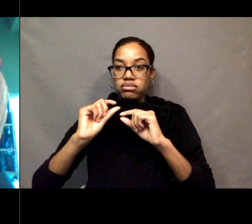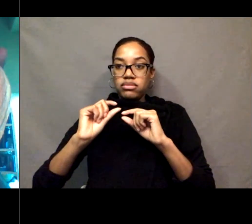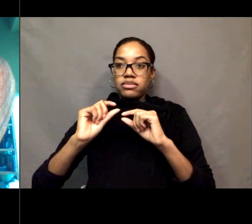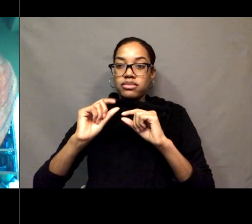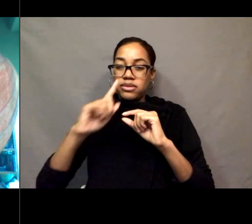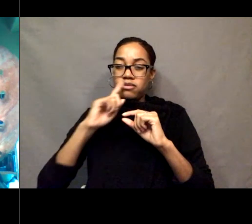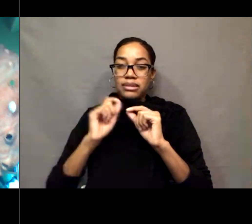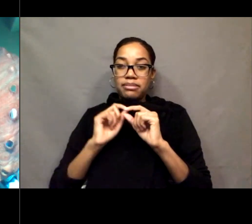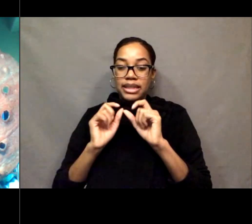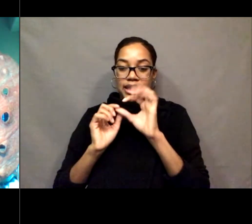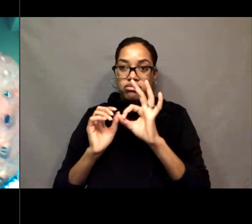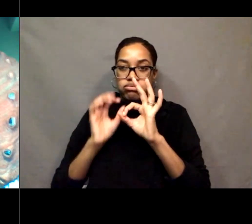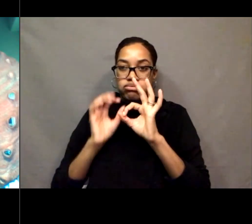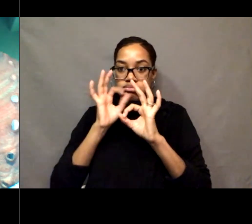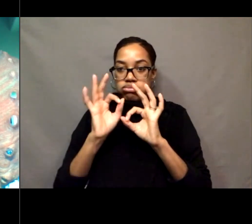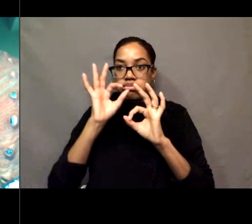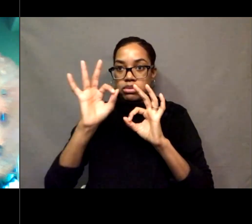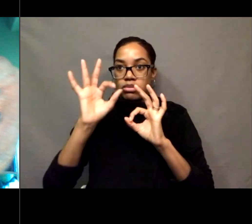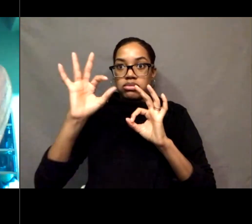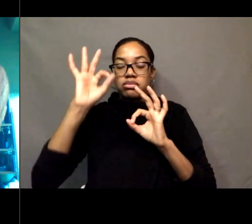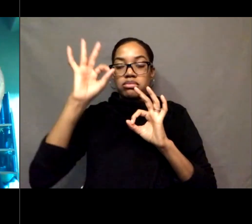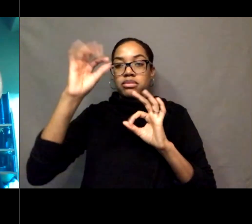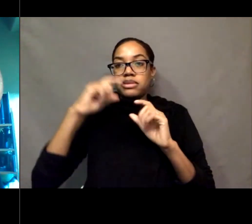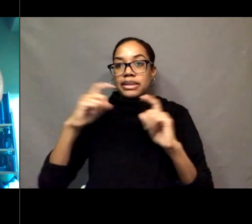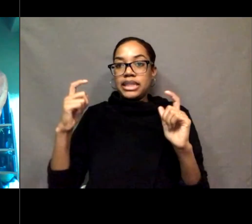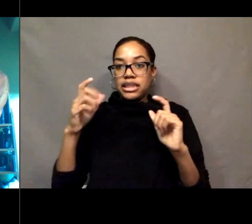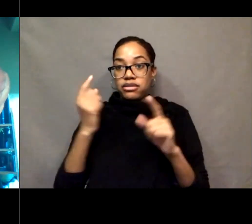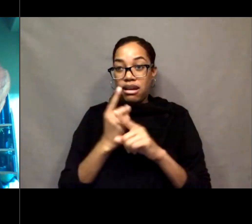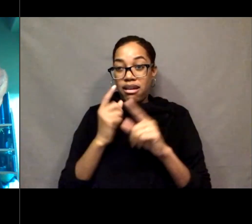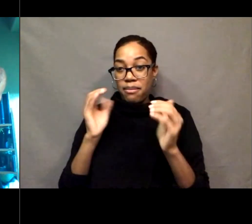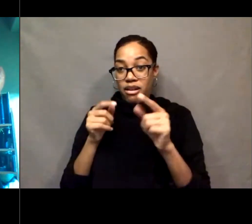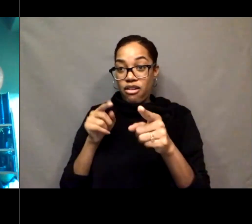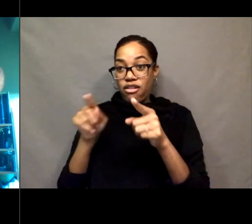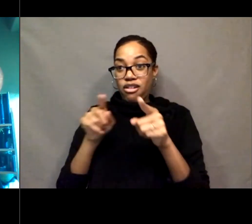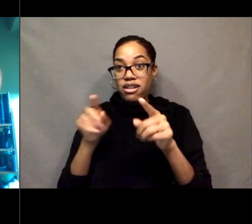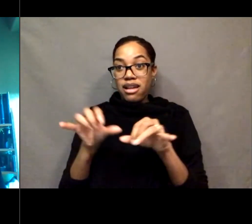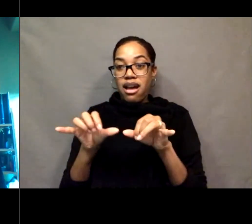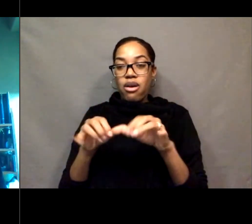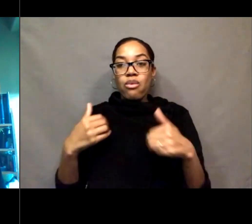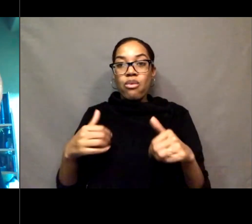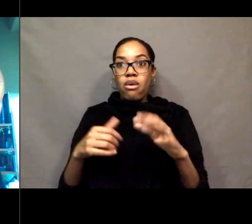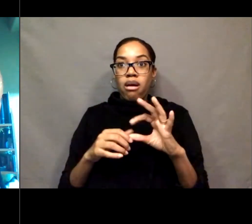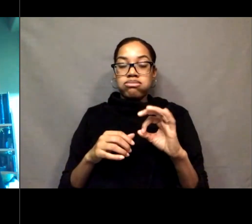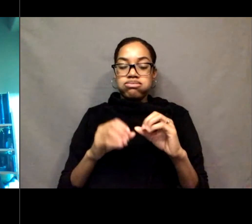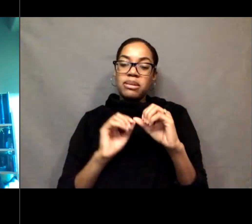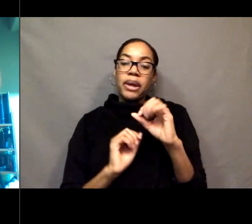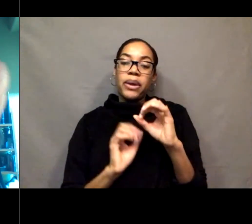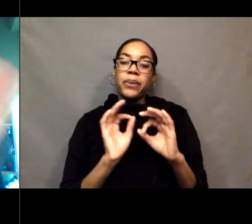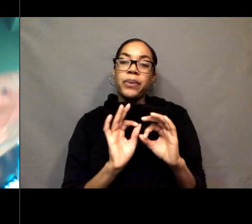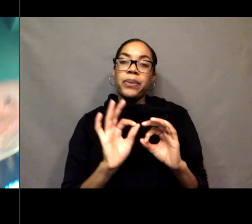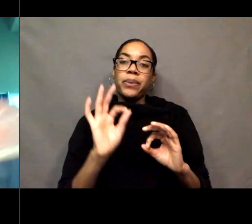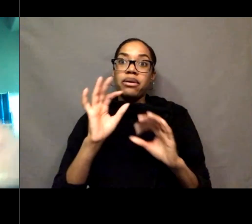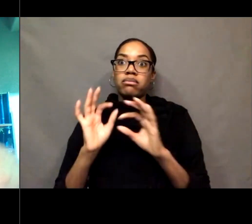If you look at those ports compared to a green abalone, they're much bigger. And so that's one of the ways that we can identify